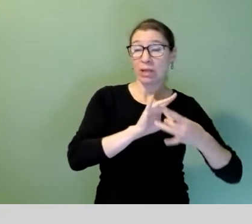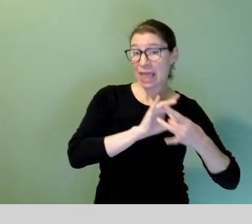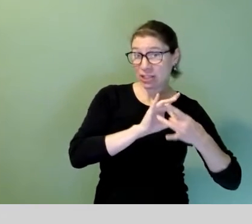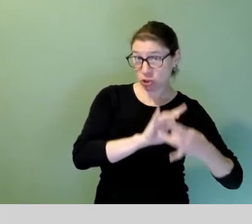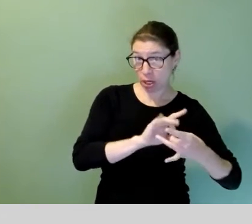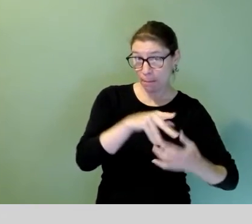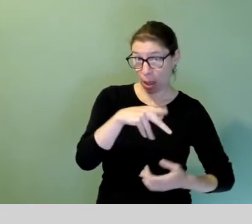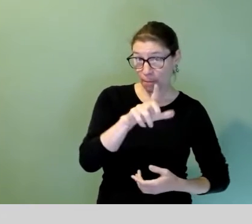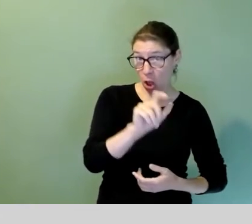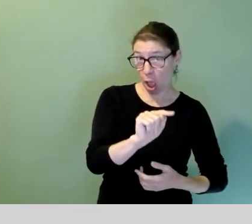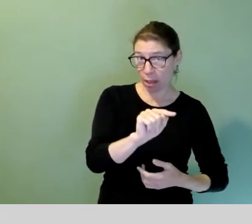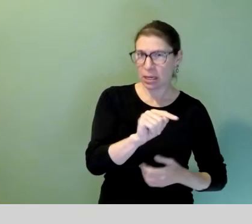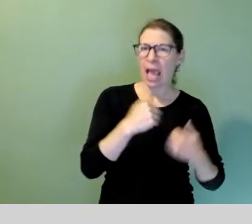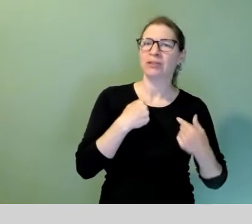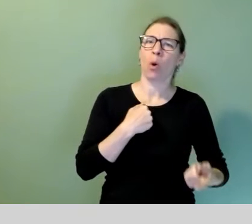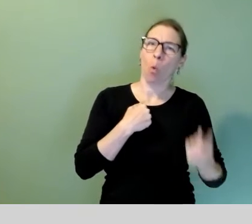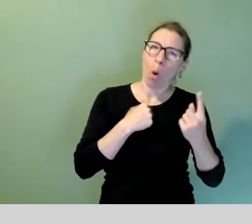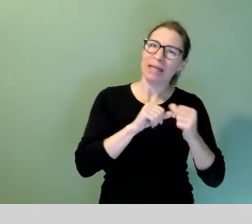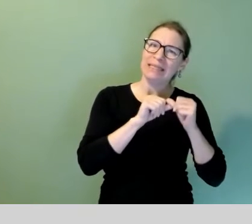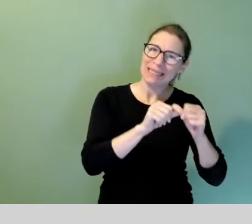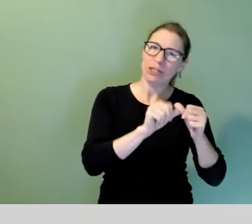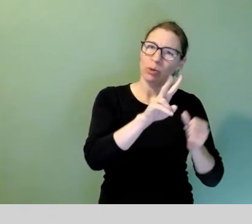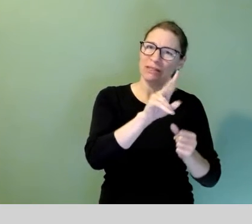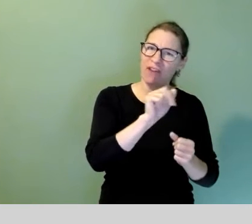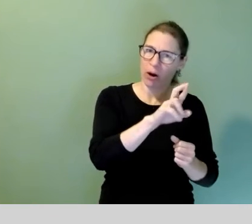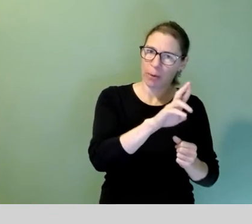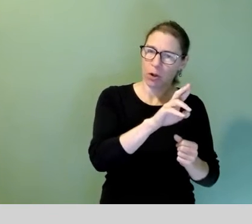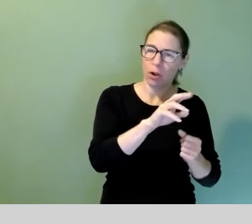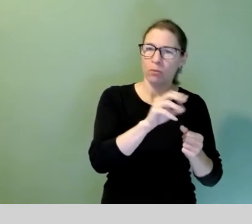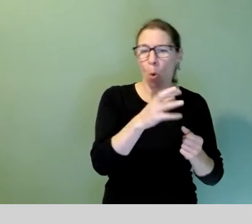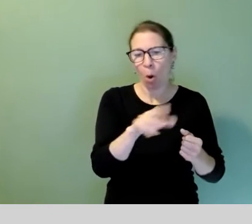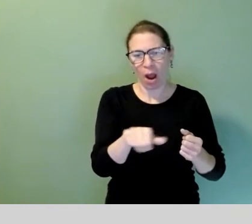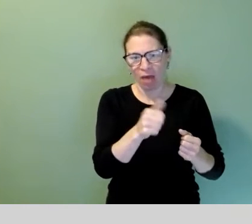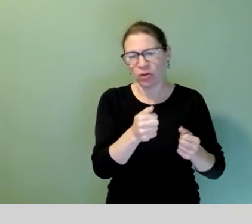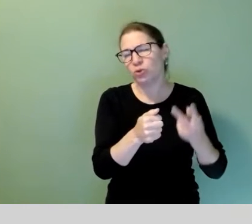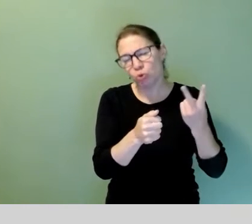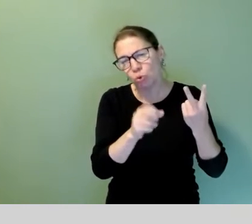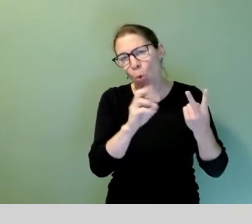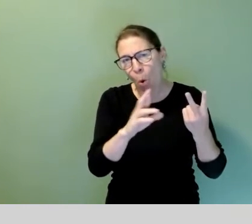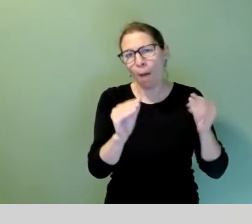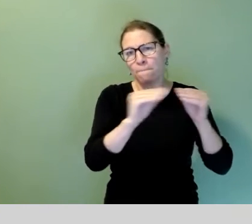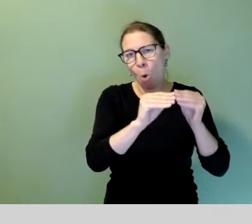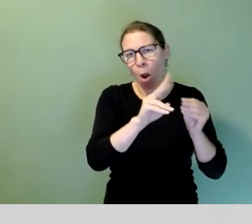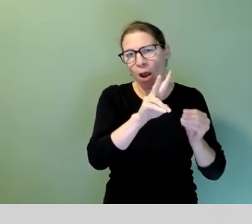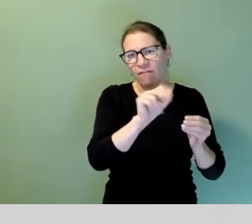one continuous variable to another, or one more, two or more continuous variables.